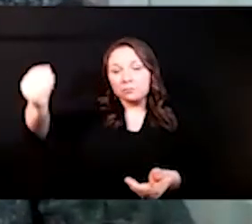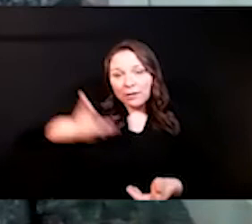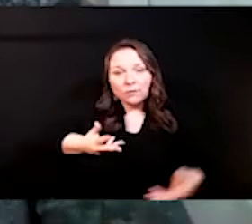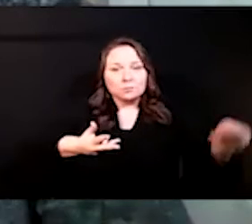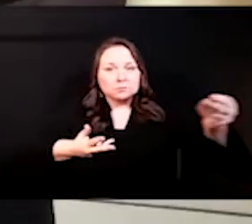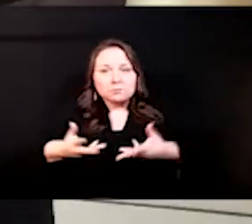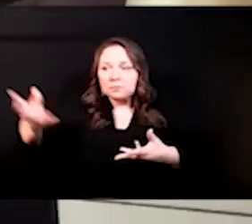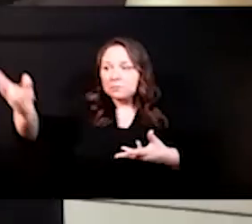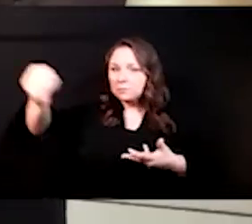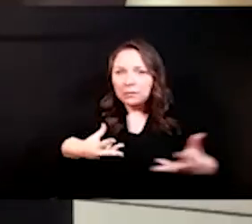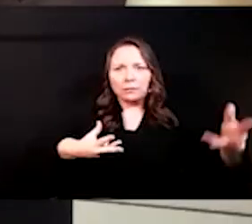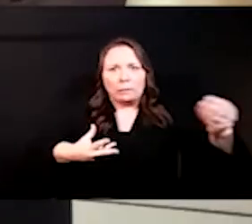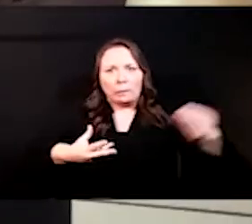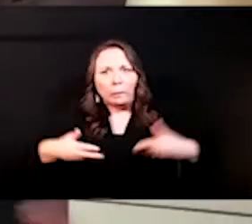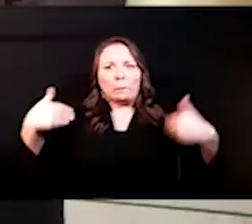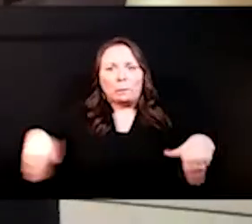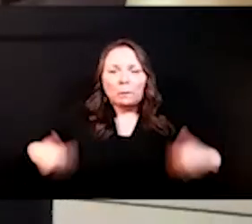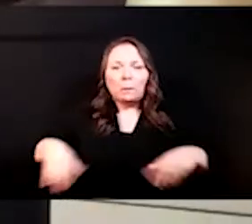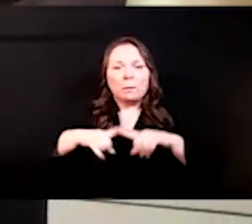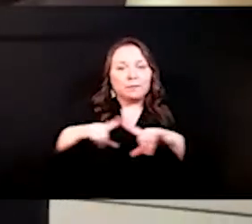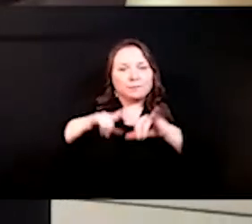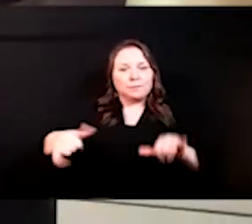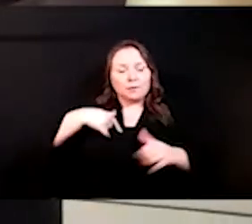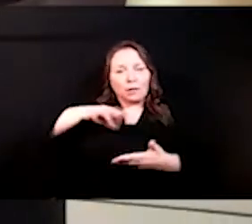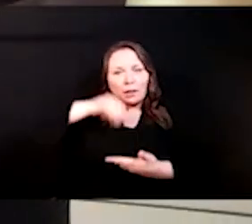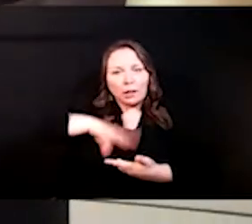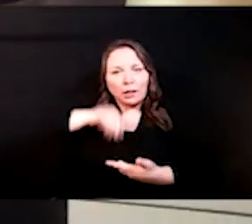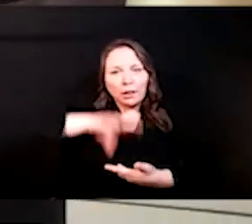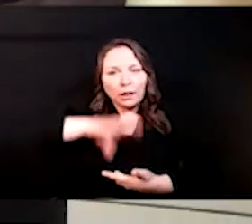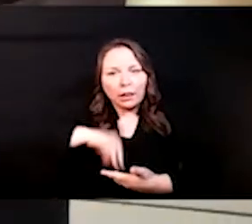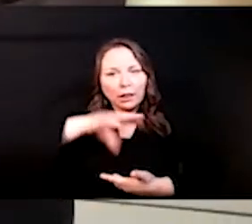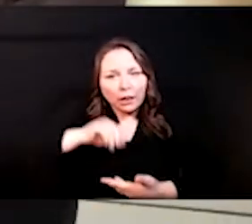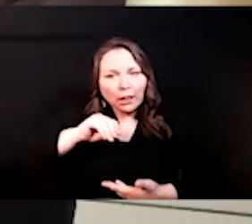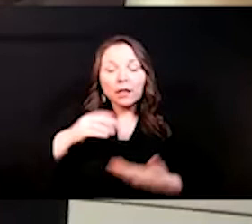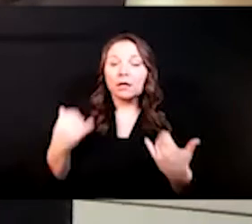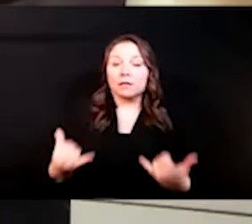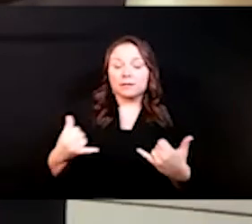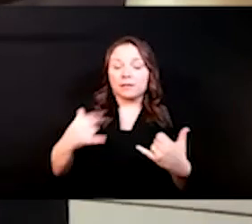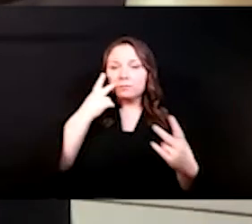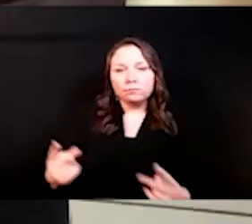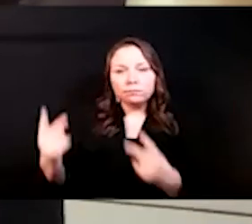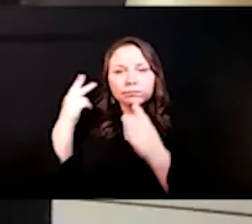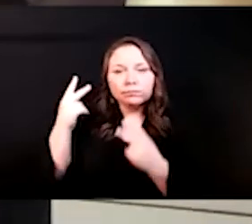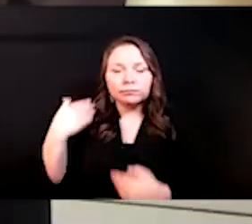INFORMATION WAS COMING IN SORT OF FAST AND FURIOUS BUT AT THE SAME TIME, WE WERE LEARNING SO MUCH AND NOW TO LOOK BACK AND